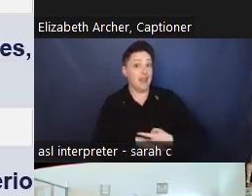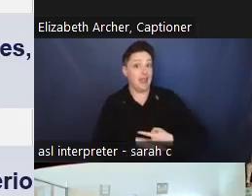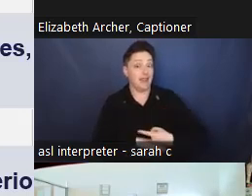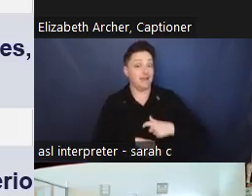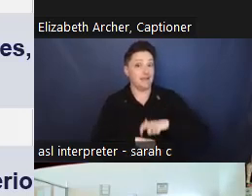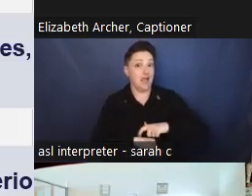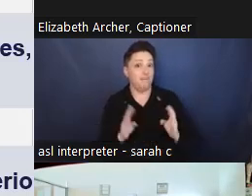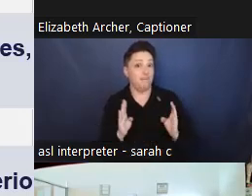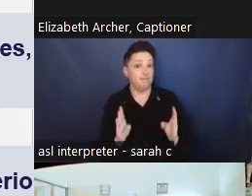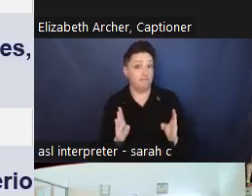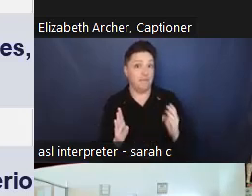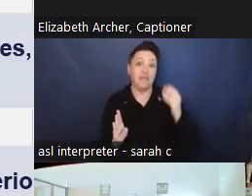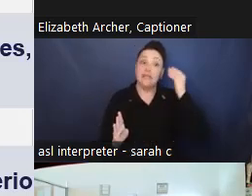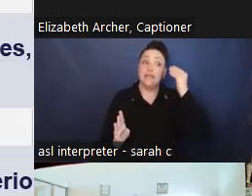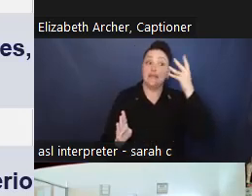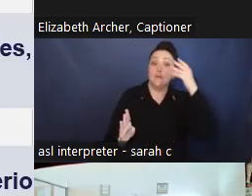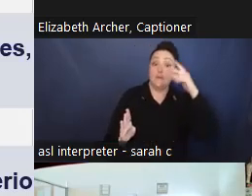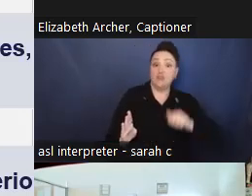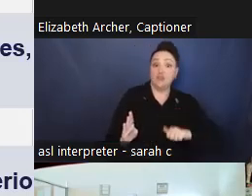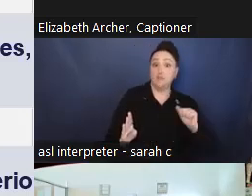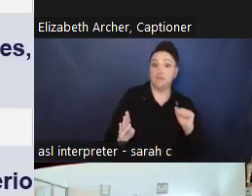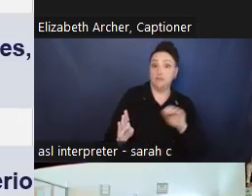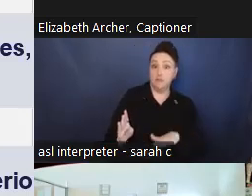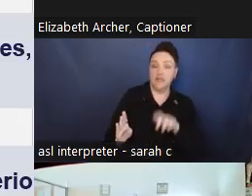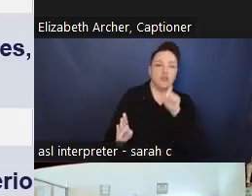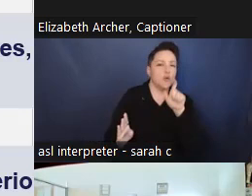and not have to reapply, go through the whole reapplication process.